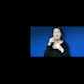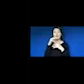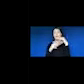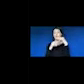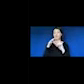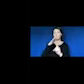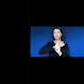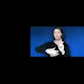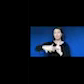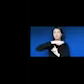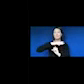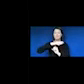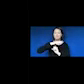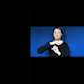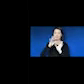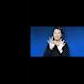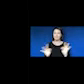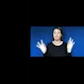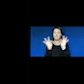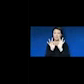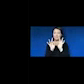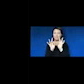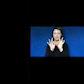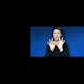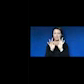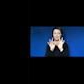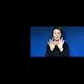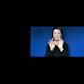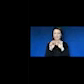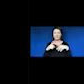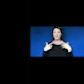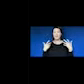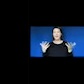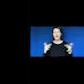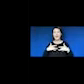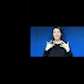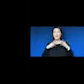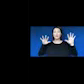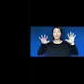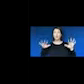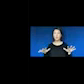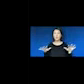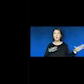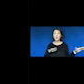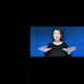I think they come in the much more informal way, they aren't dressed to impress, they are comfortable.